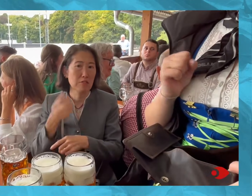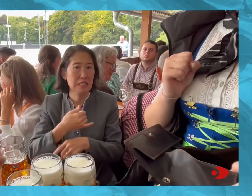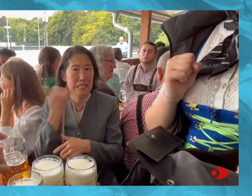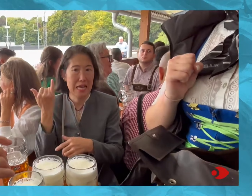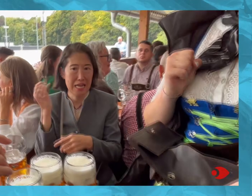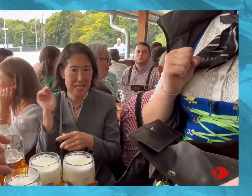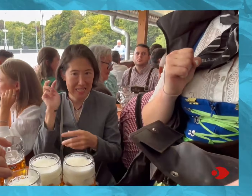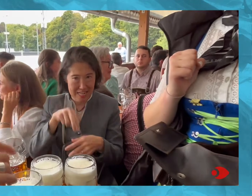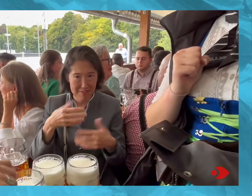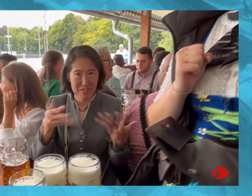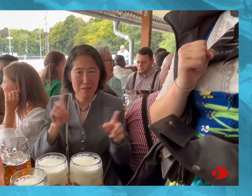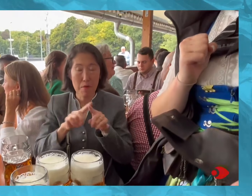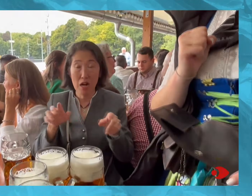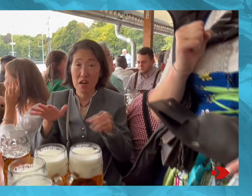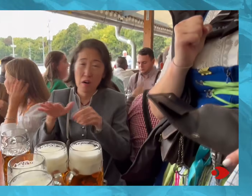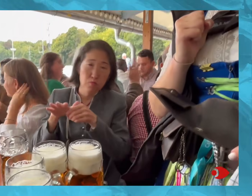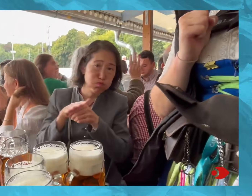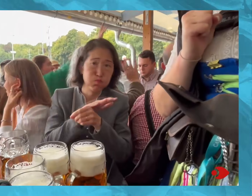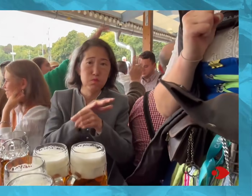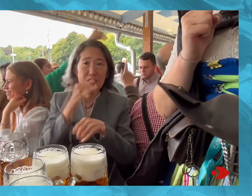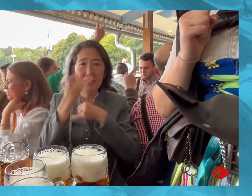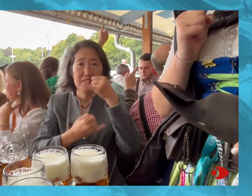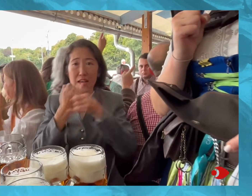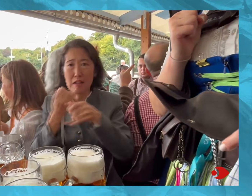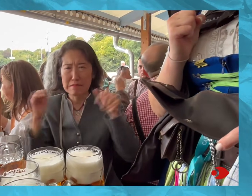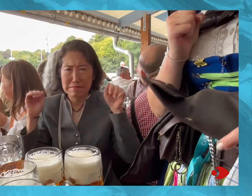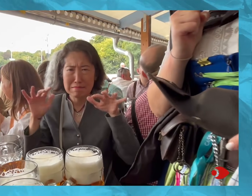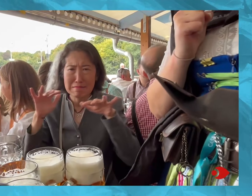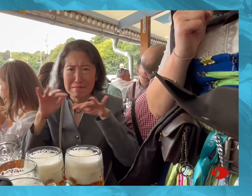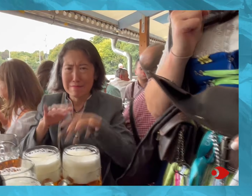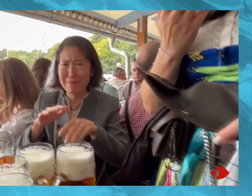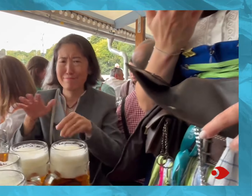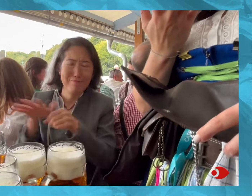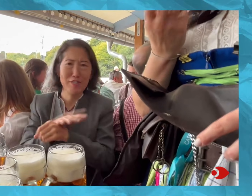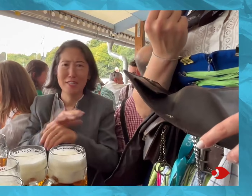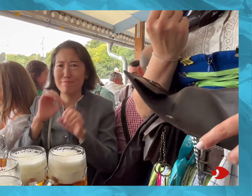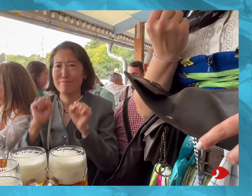Last year I came here as well, but it was so crowded. As every year there are so many people coming here.